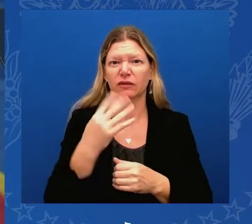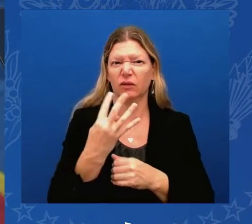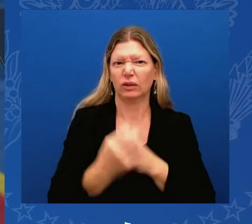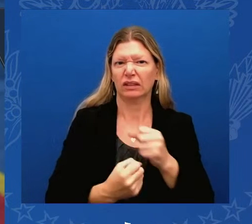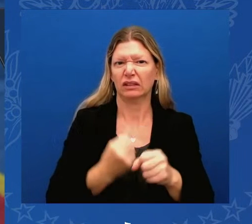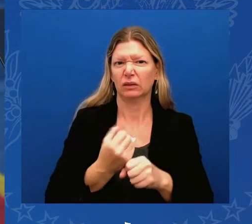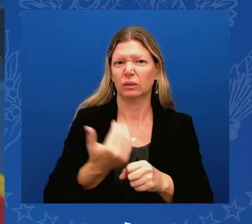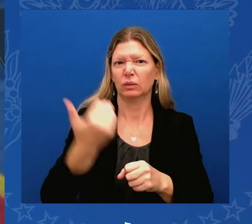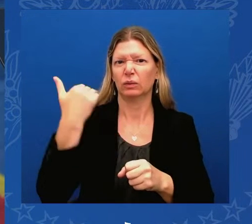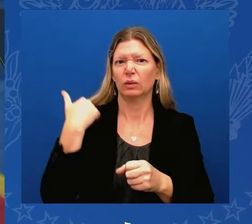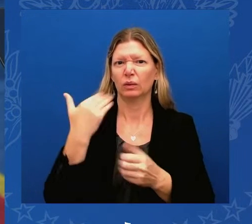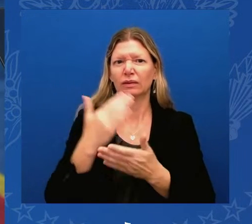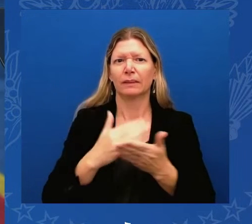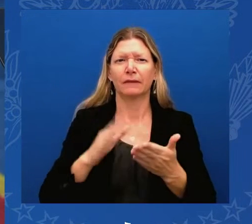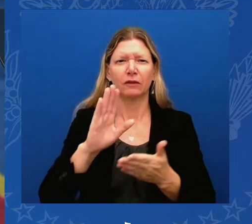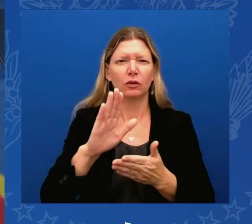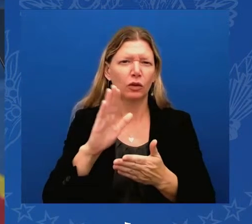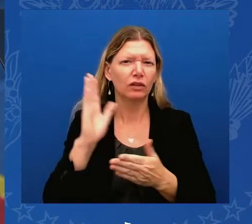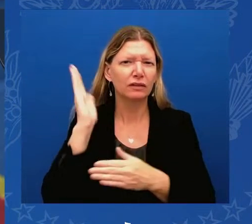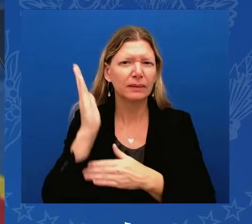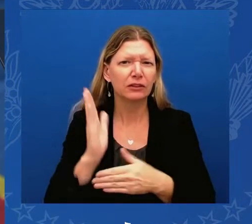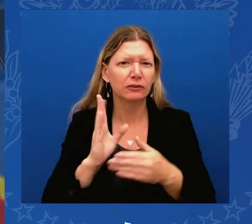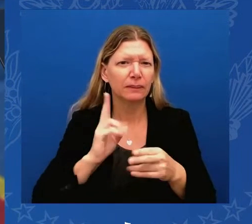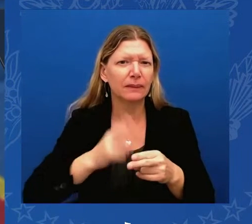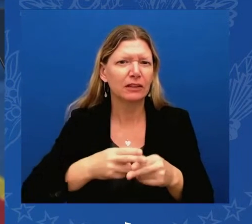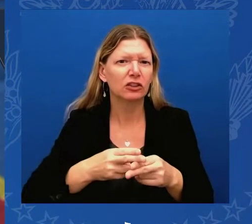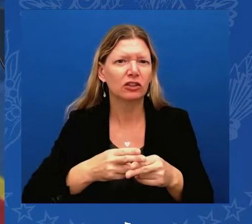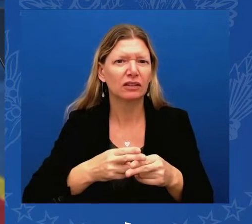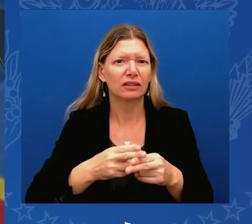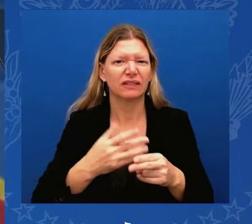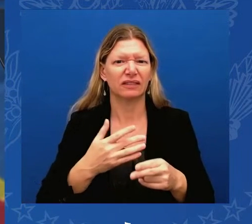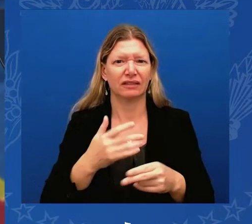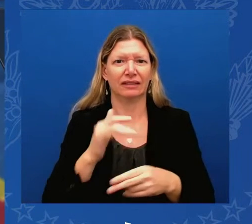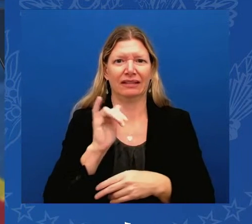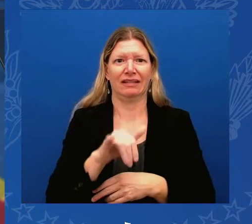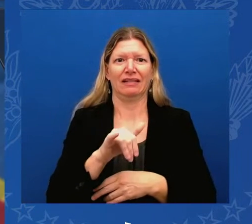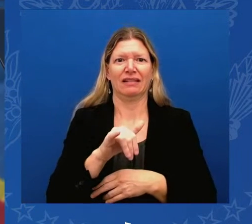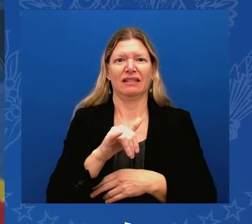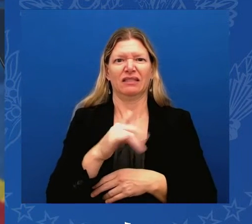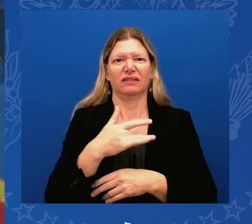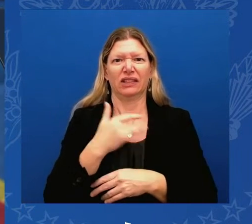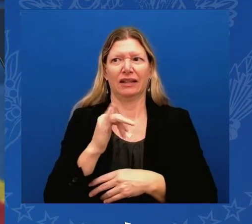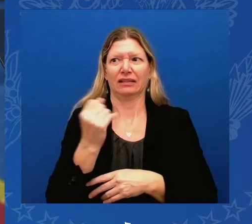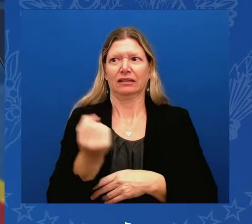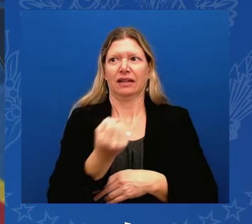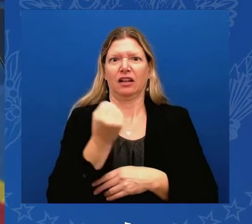The pandemic robbed you of so much. Some of you lost loved ones -- mothers, fathers,